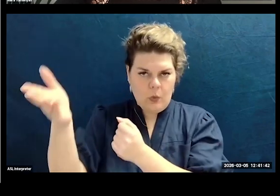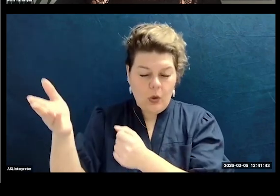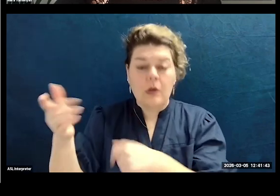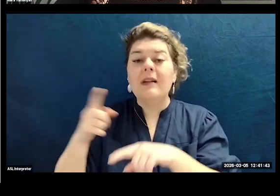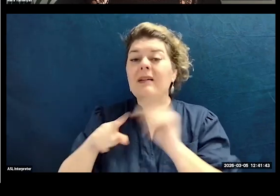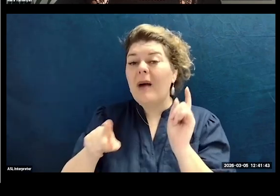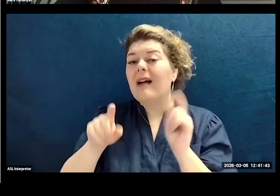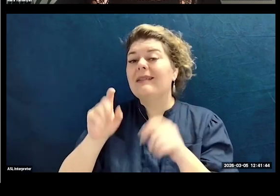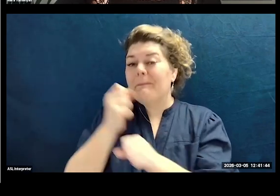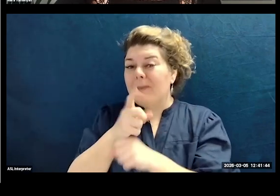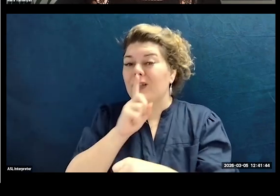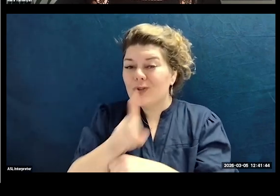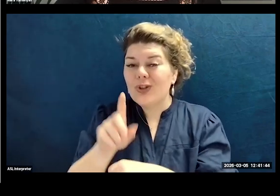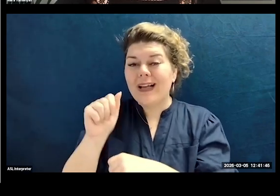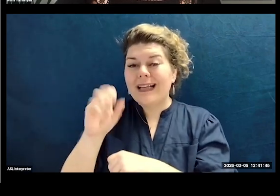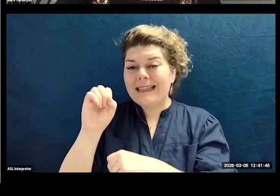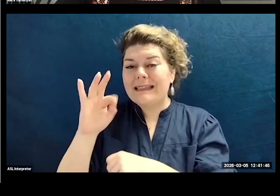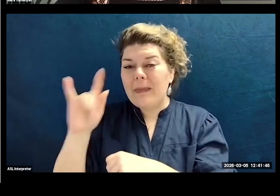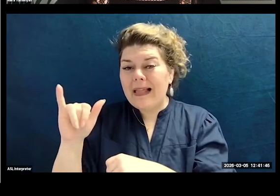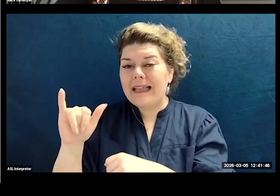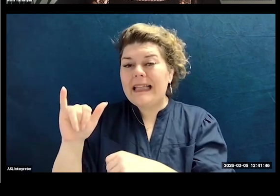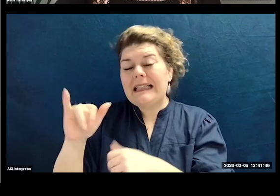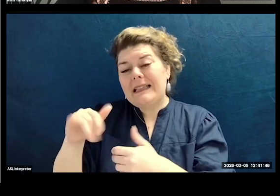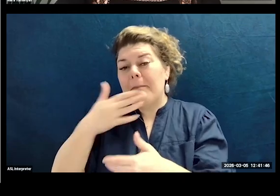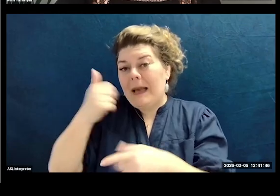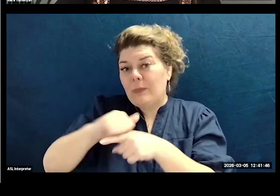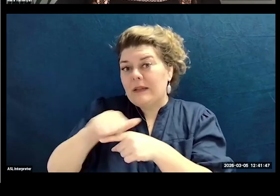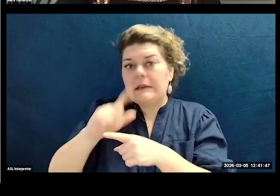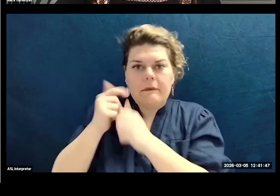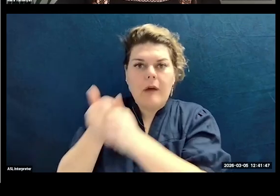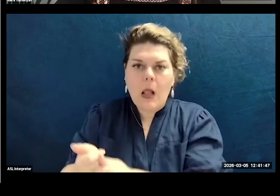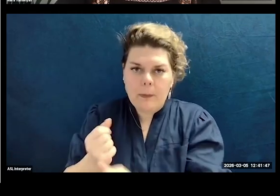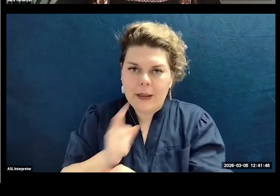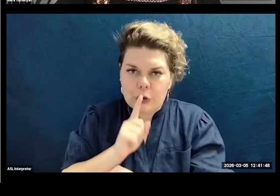that accessibility best practices were followed during this document creation process.